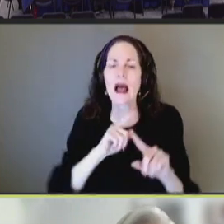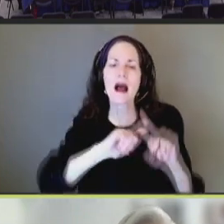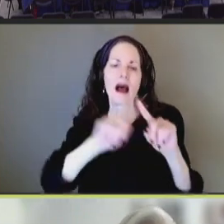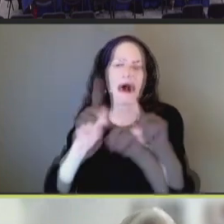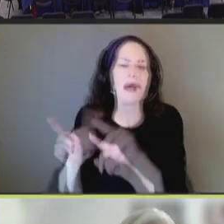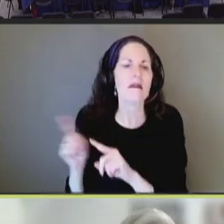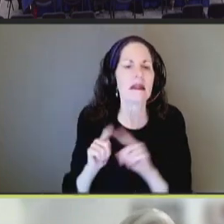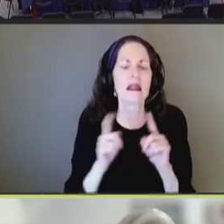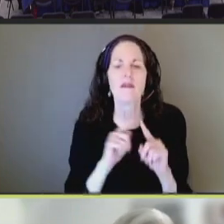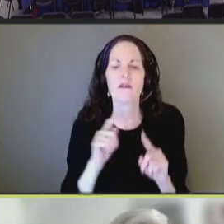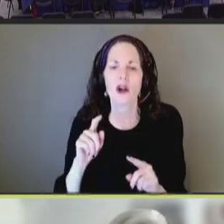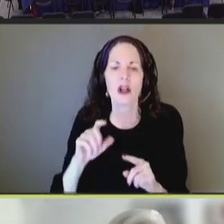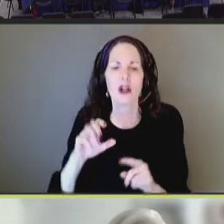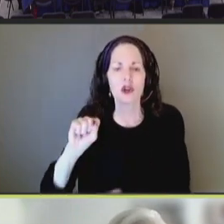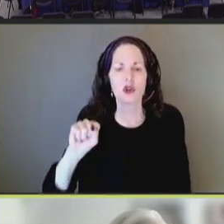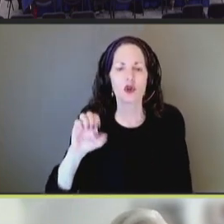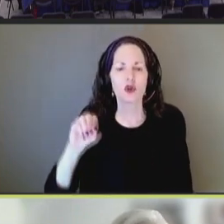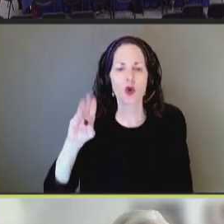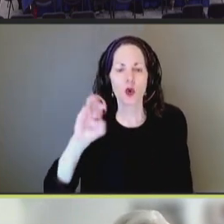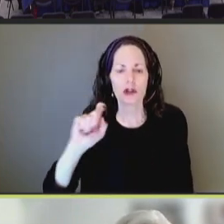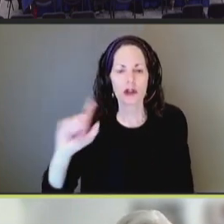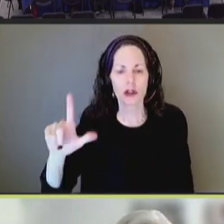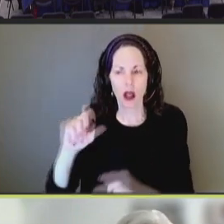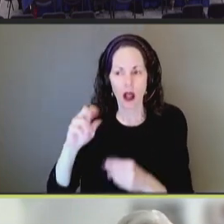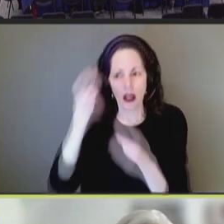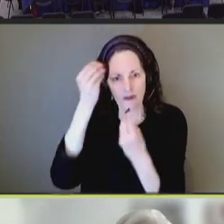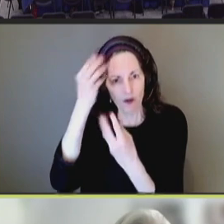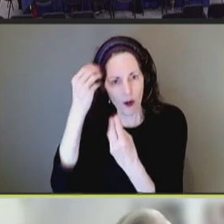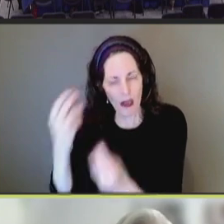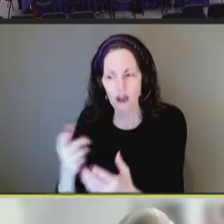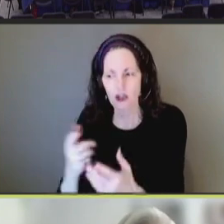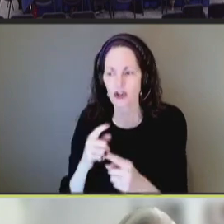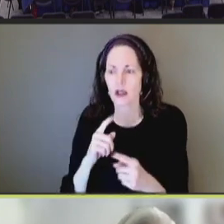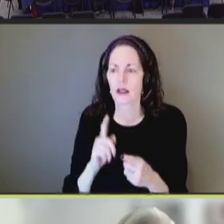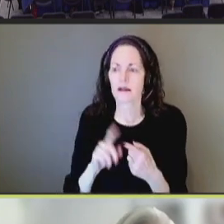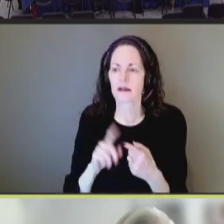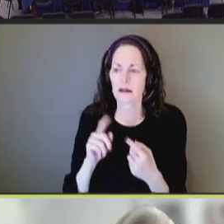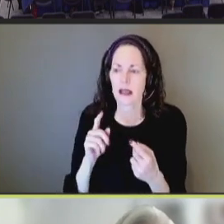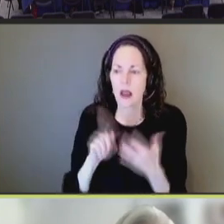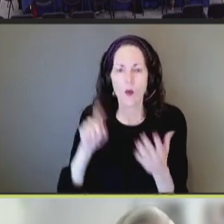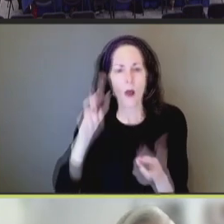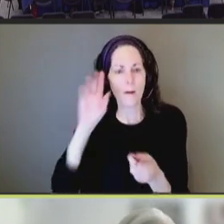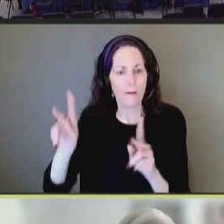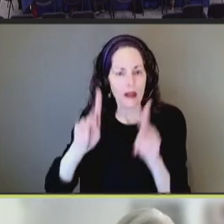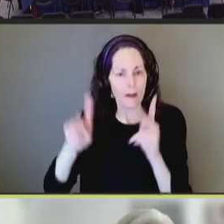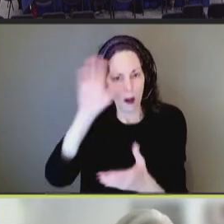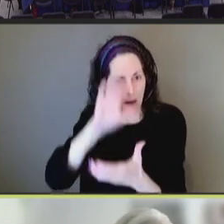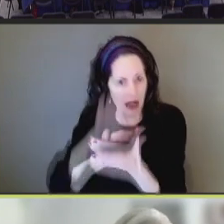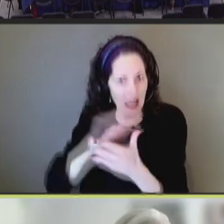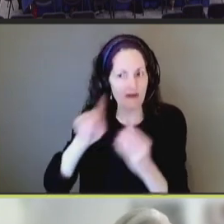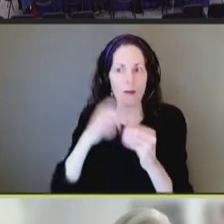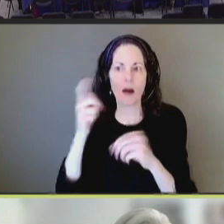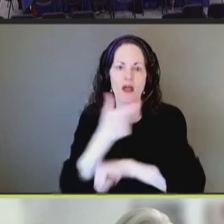well as attitudes and beliefs about vaccination. And so, come this fall when the season begins,